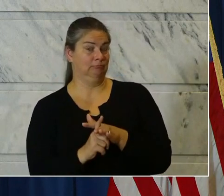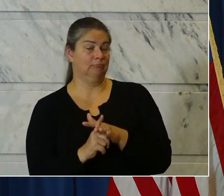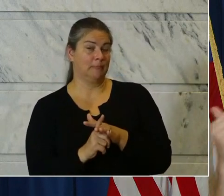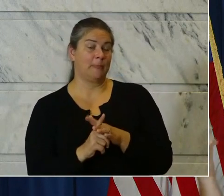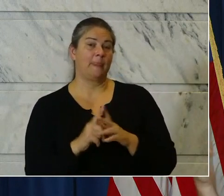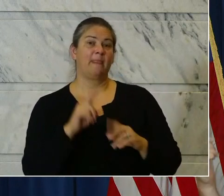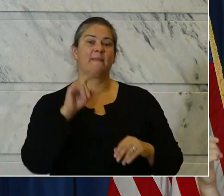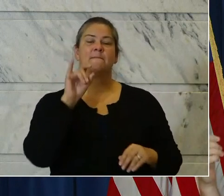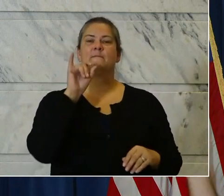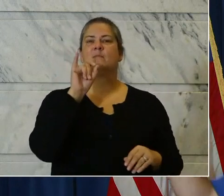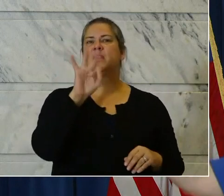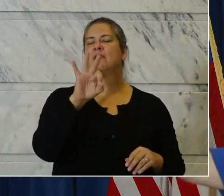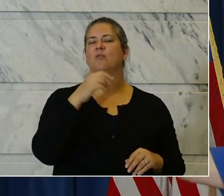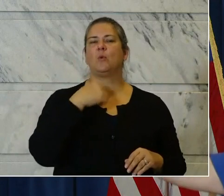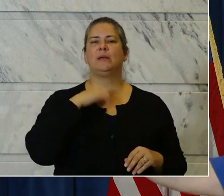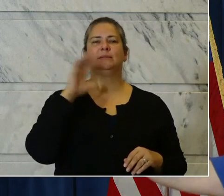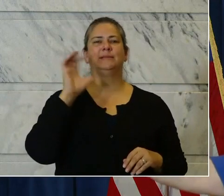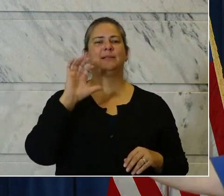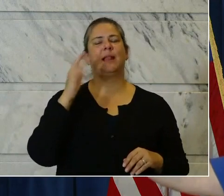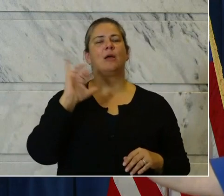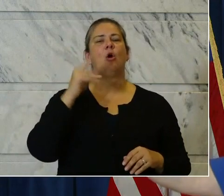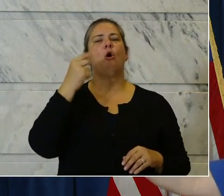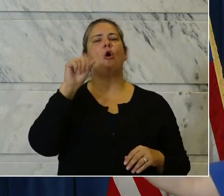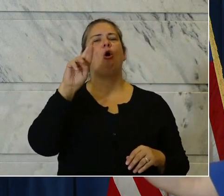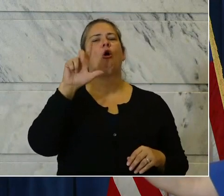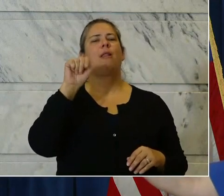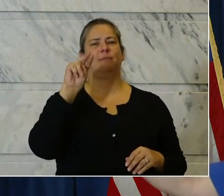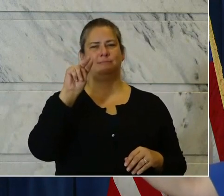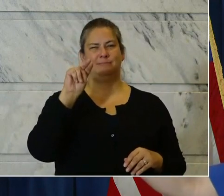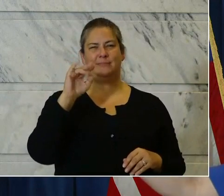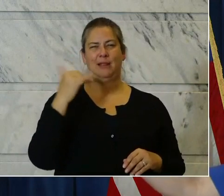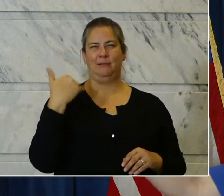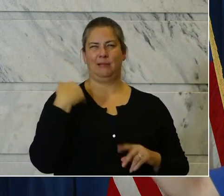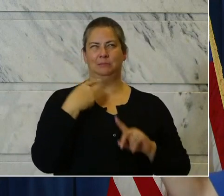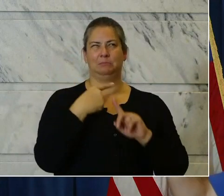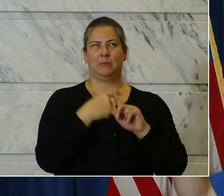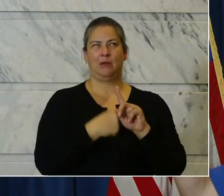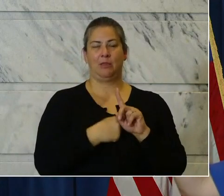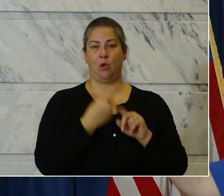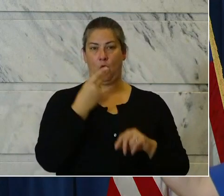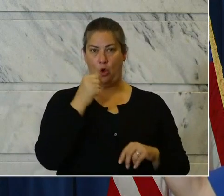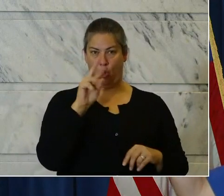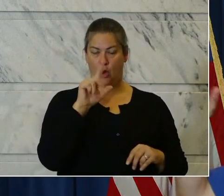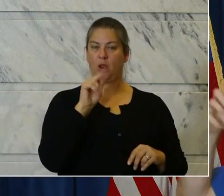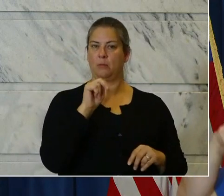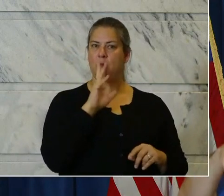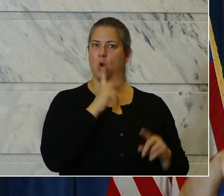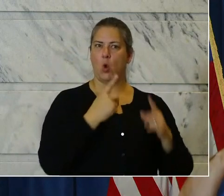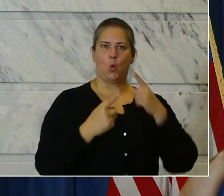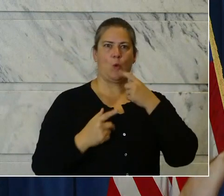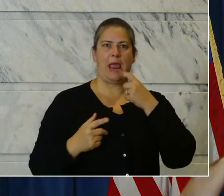HAVE DAYS AND MAN THE COUNTER SAID MANY ACCOUNT AROUND NOW